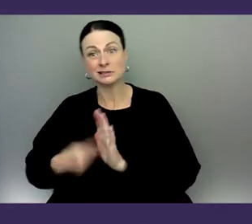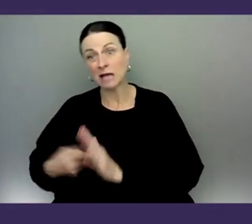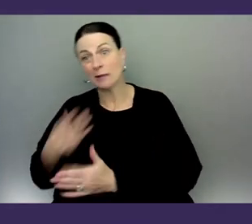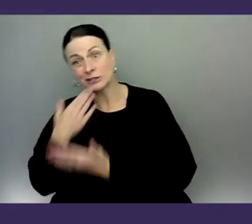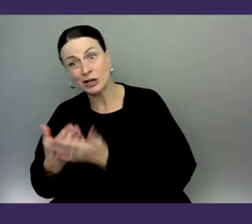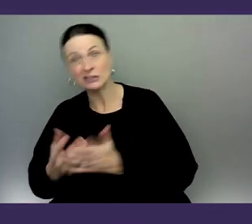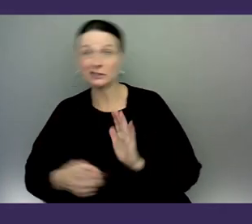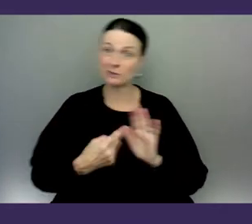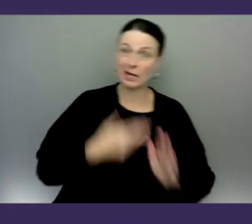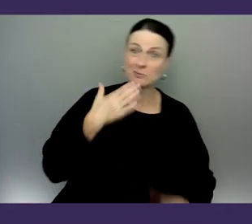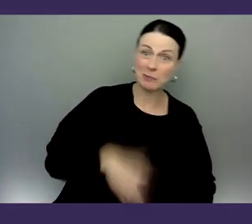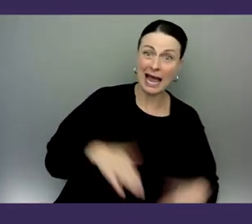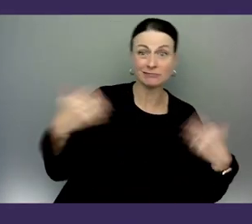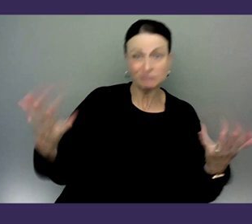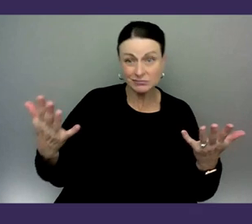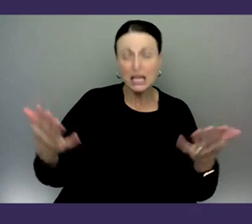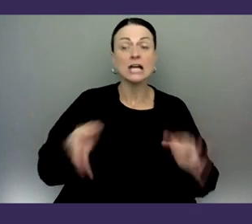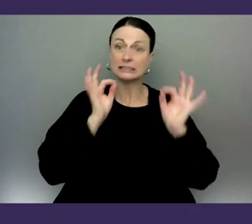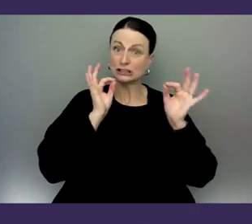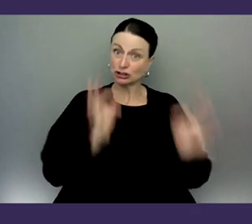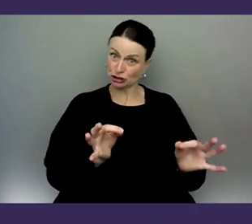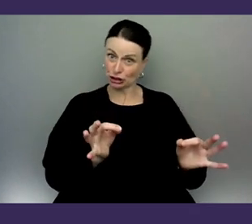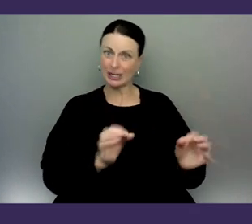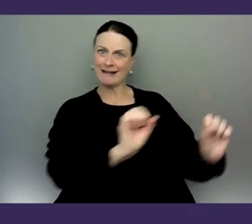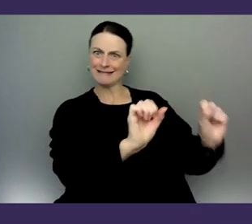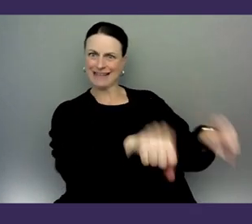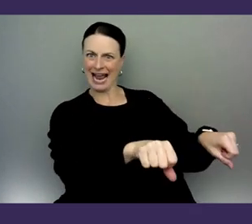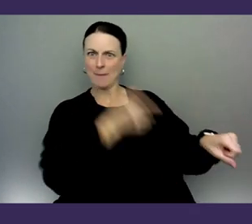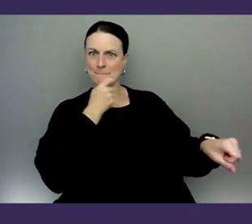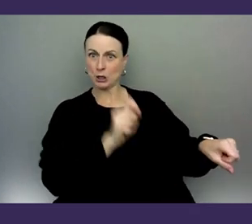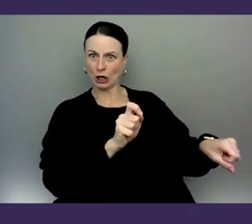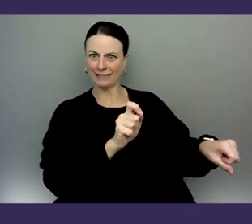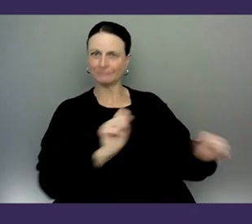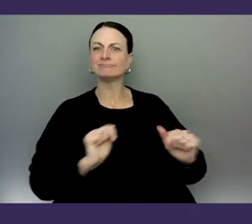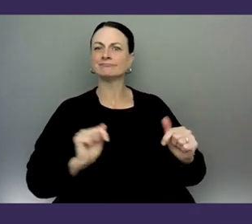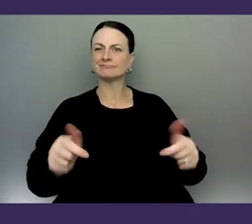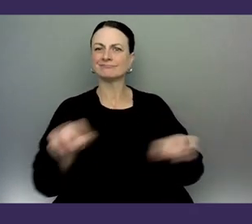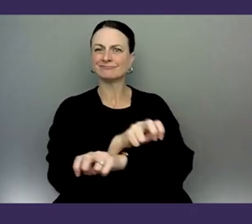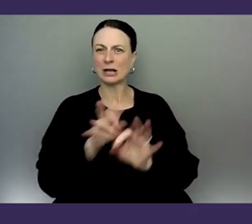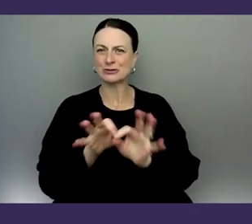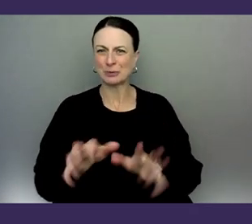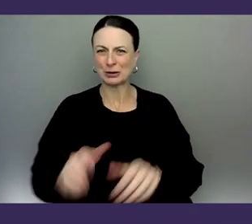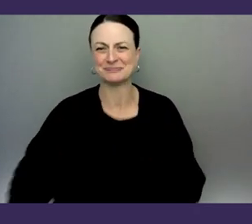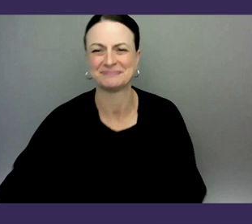just that they're able to make decisions, period, right? So as long as you can make a decision,